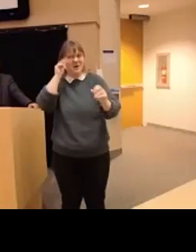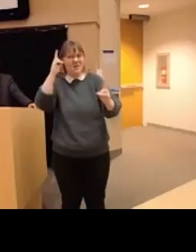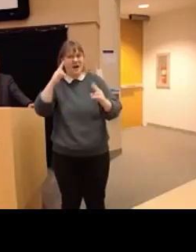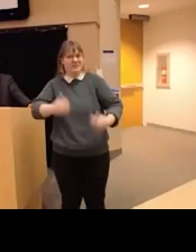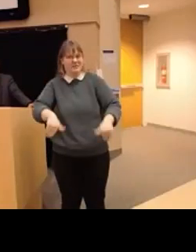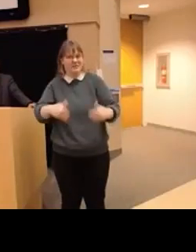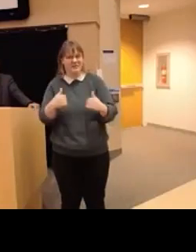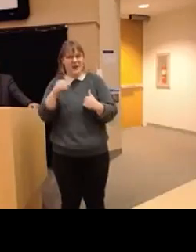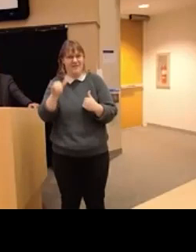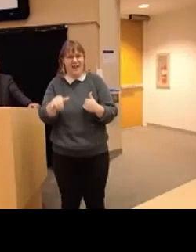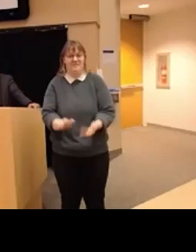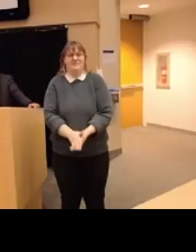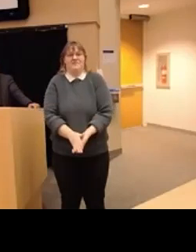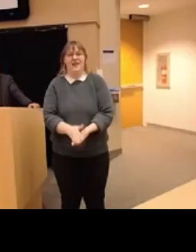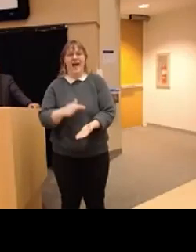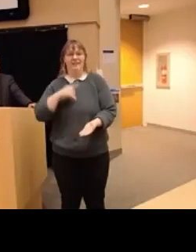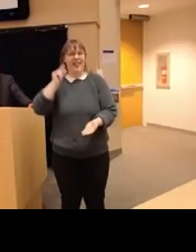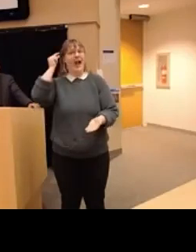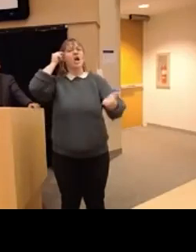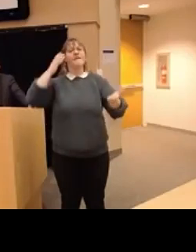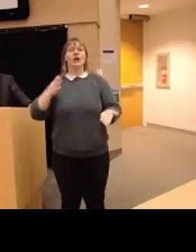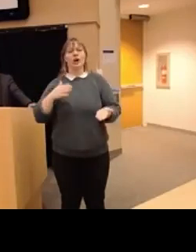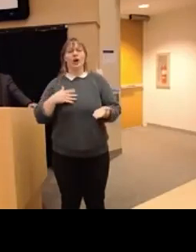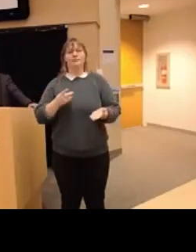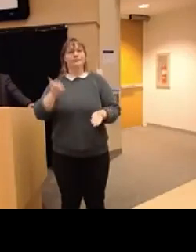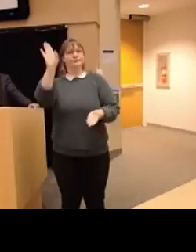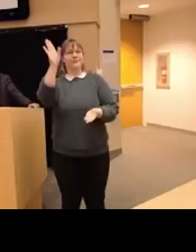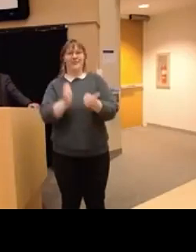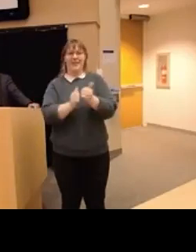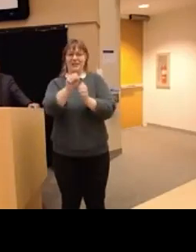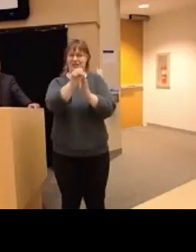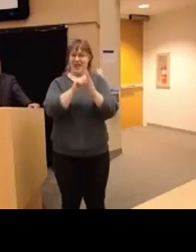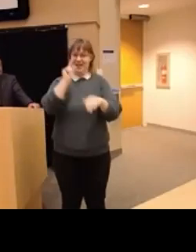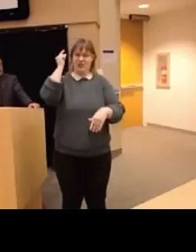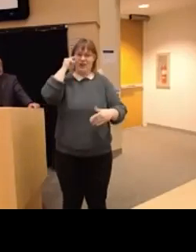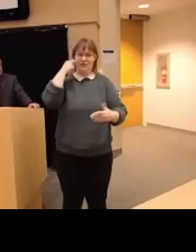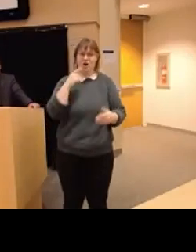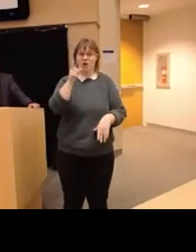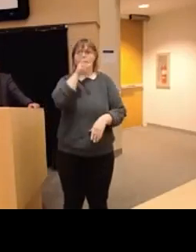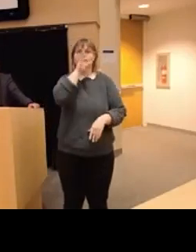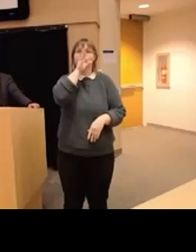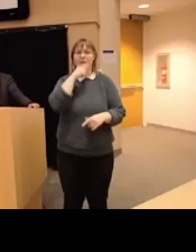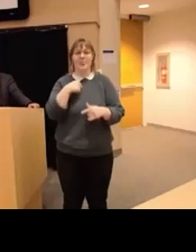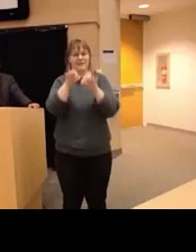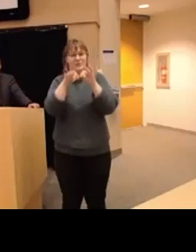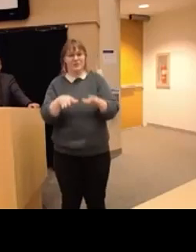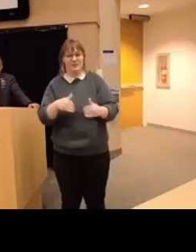you know to have that you know I feel like the governor you know when you do these every state has her Governor give their talks they have a sign language interpreter and then uh maybe I can get